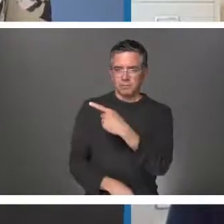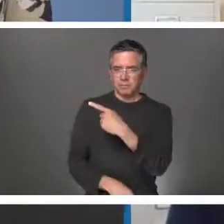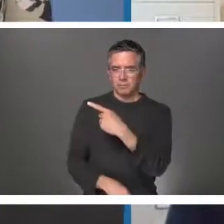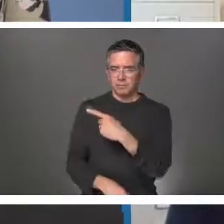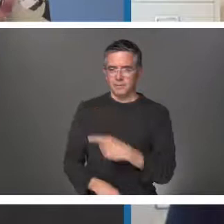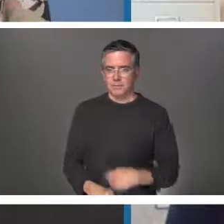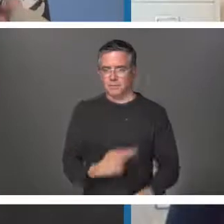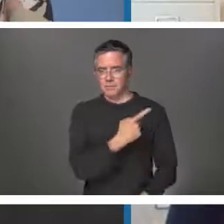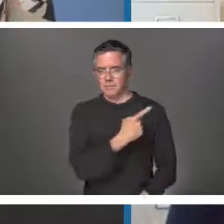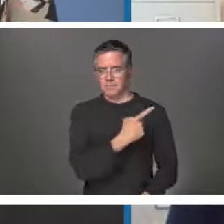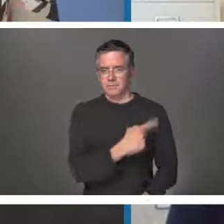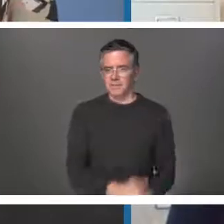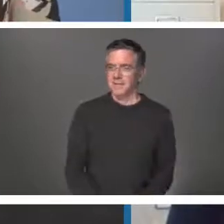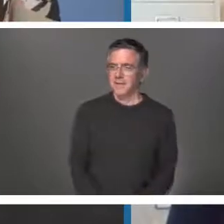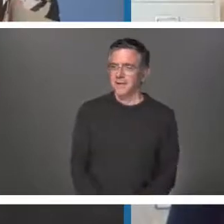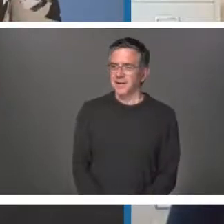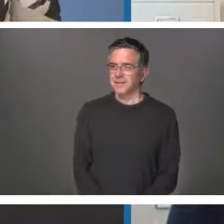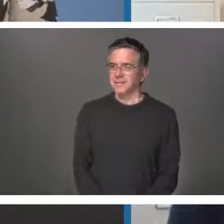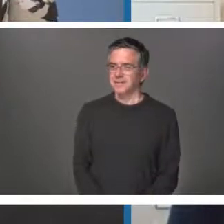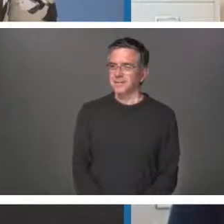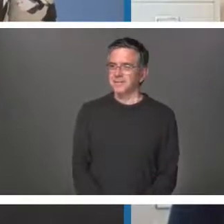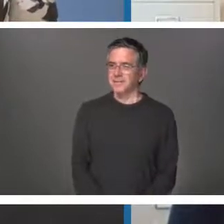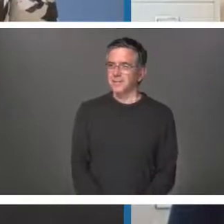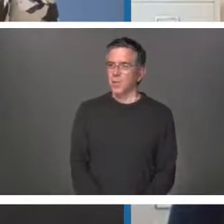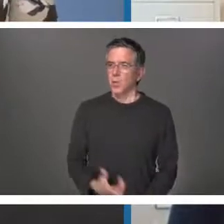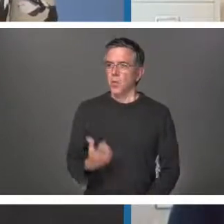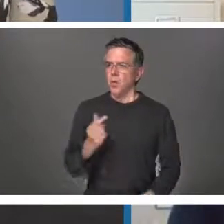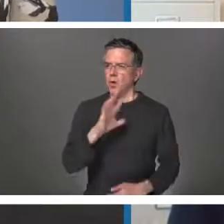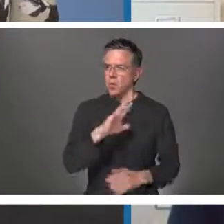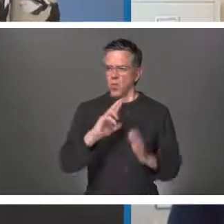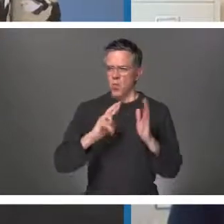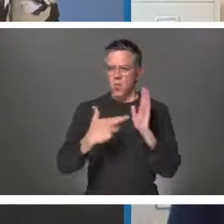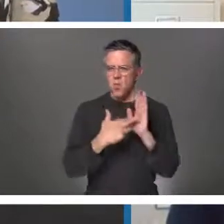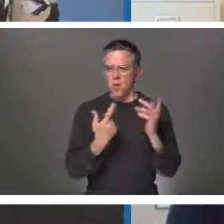and why is this work important to you and who are your target populations?